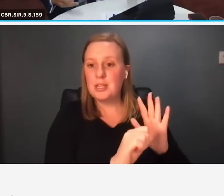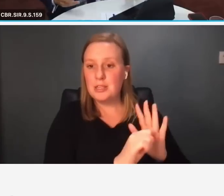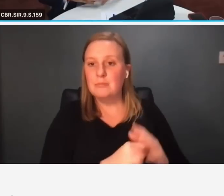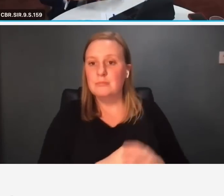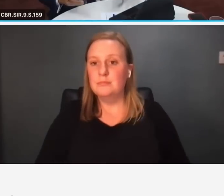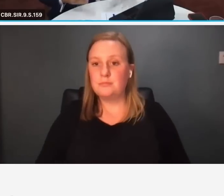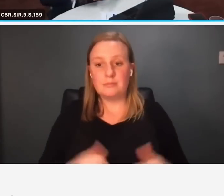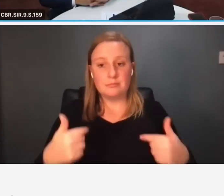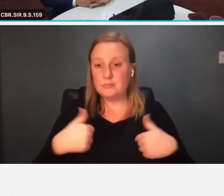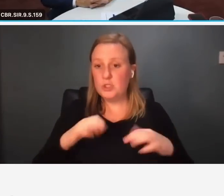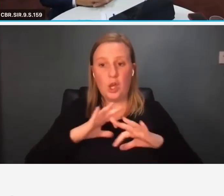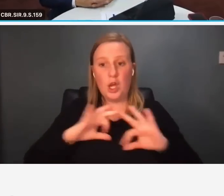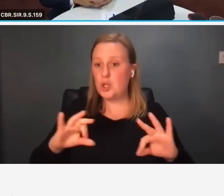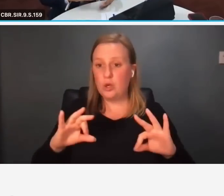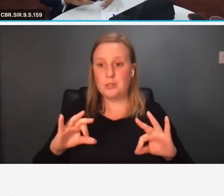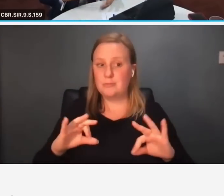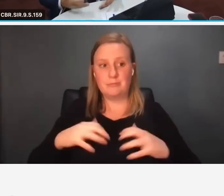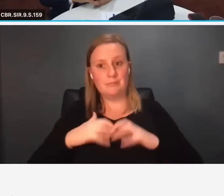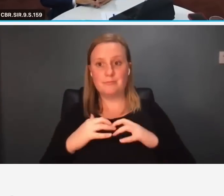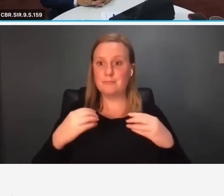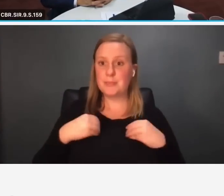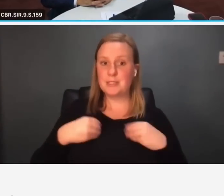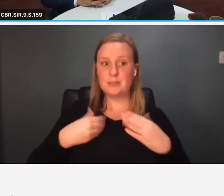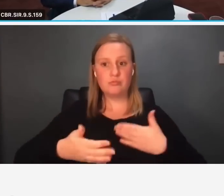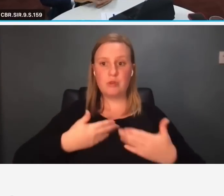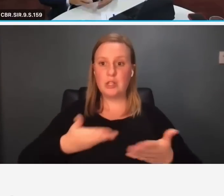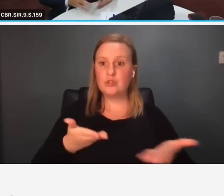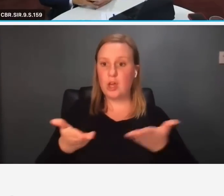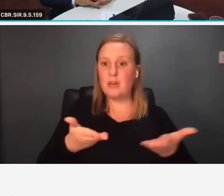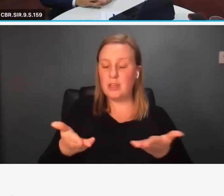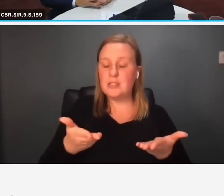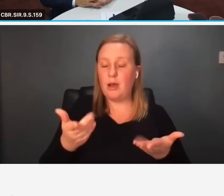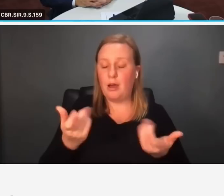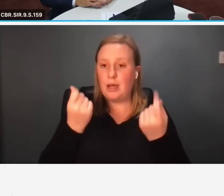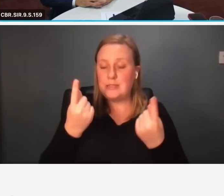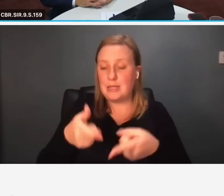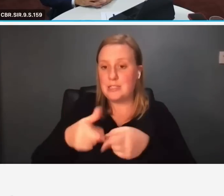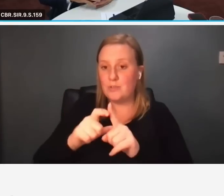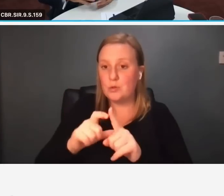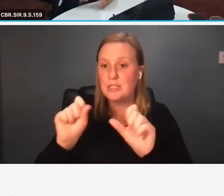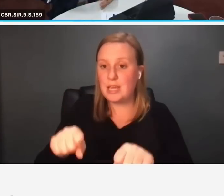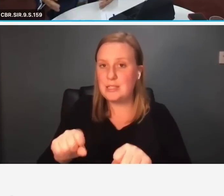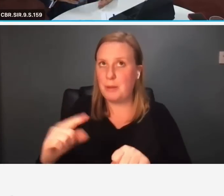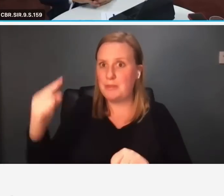service but I appreciate the difficult of this. But it is important to keep the consumer in mind and to